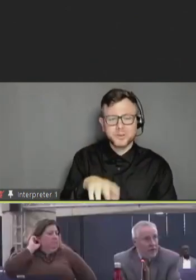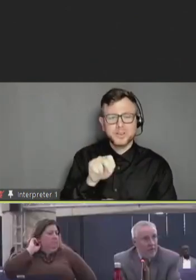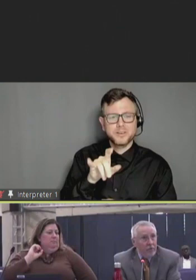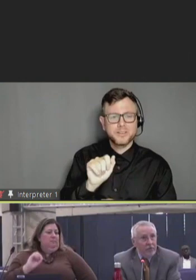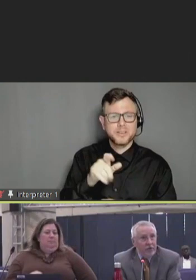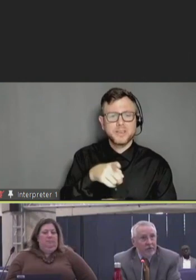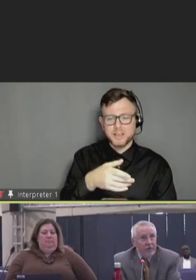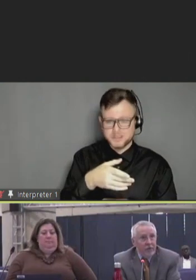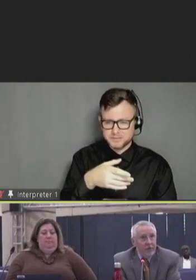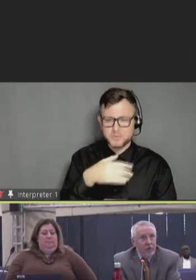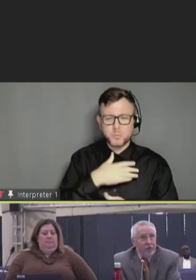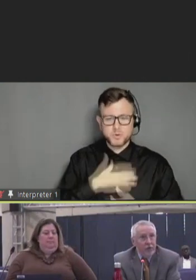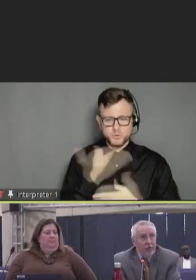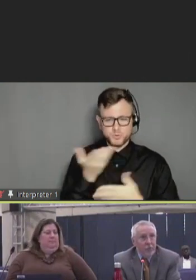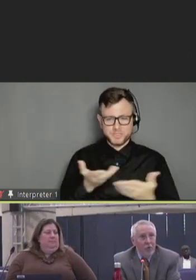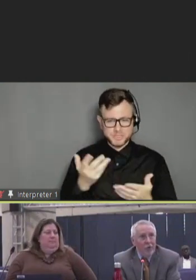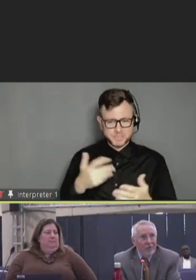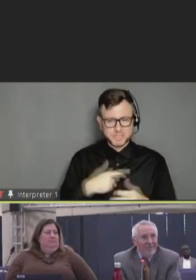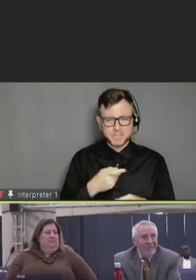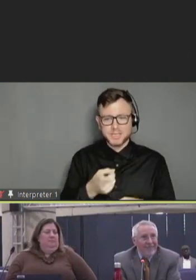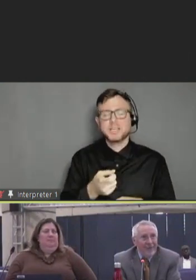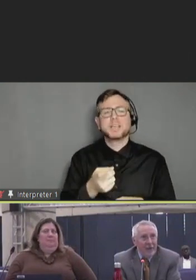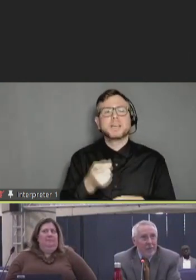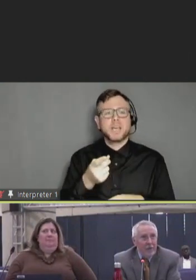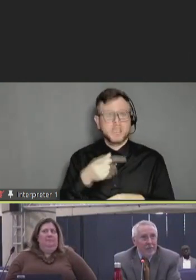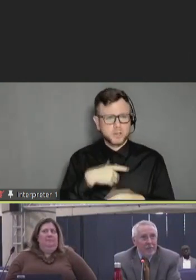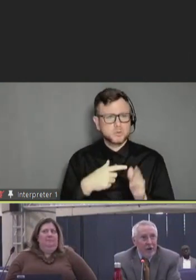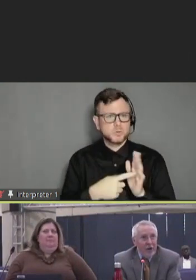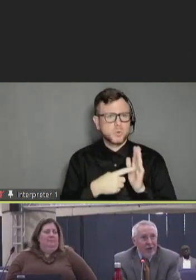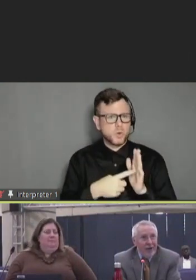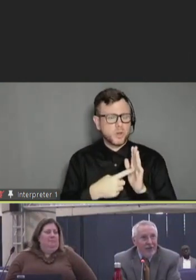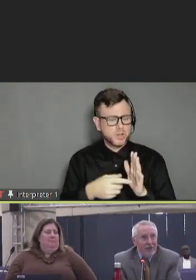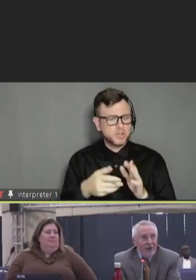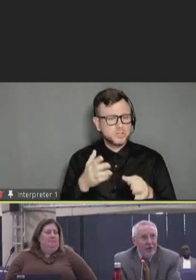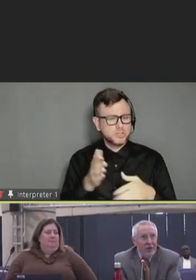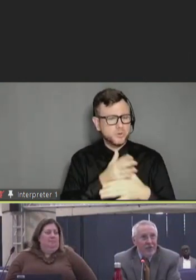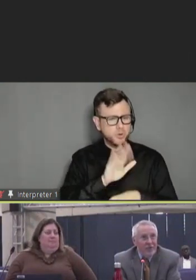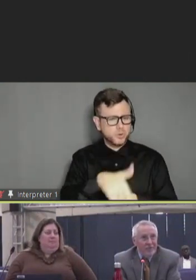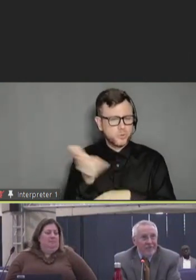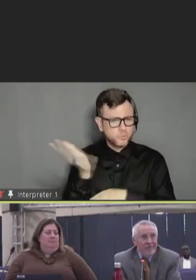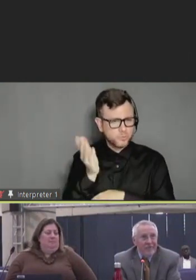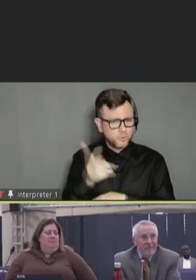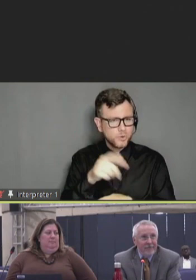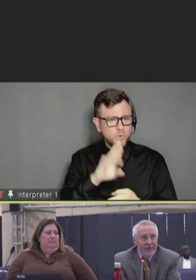And appreciate the very reassuring report about myocarditis in our youngest kids.